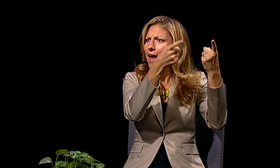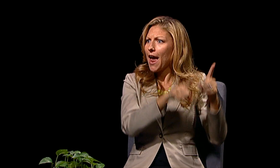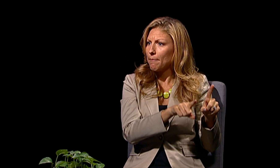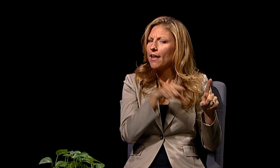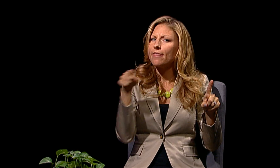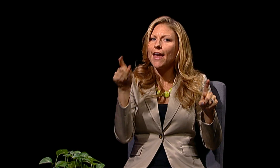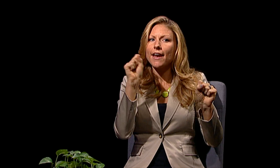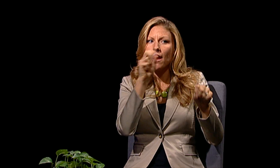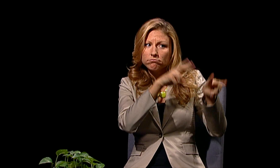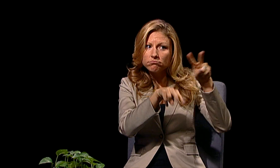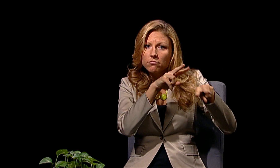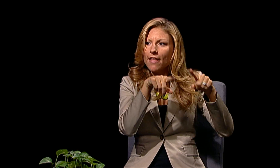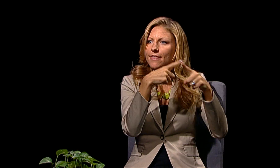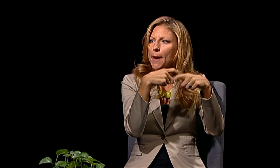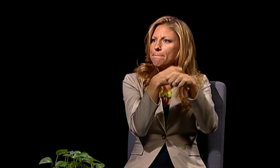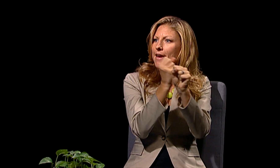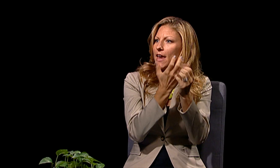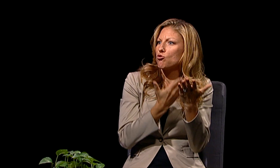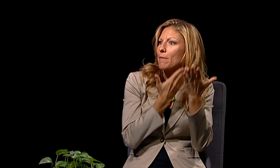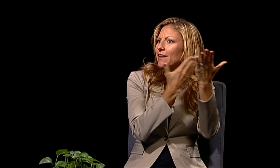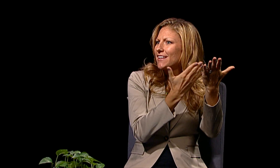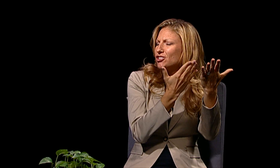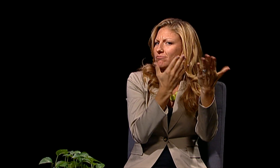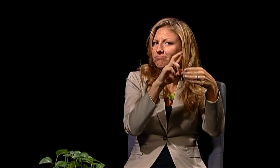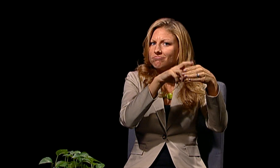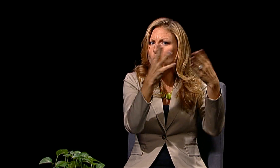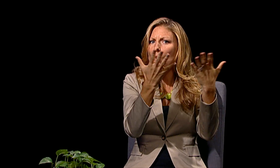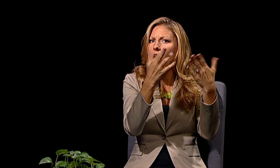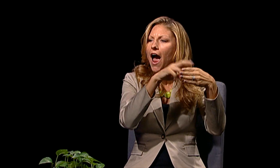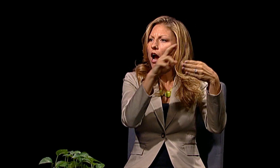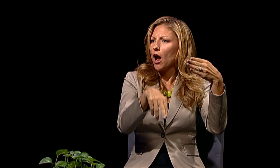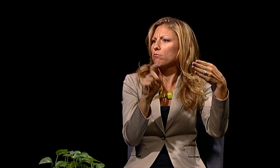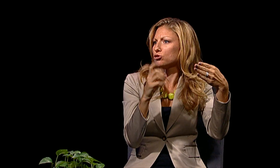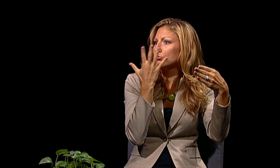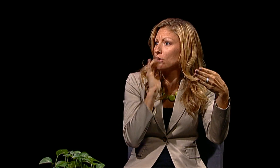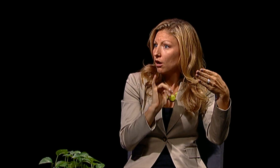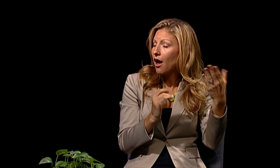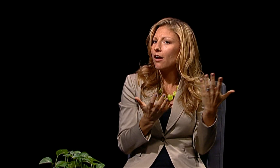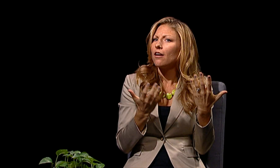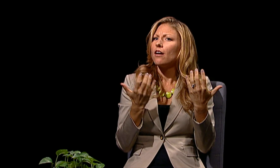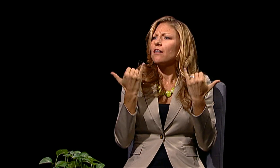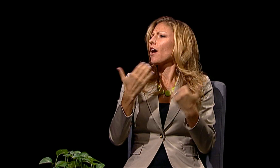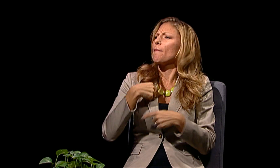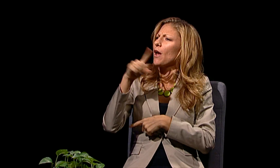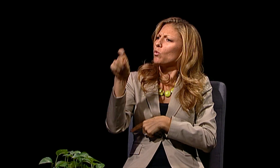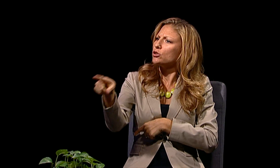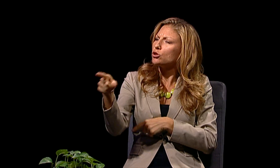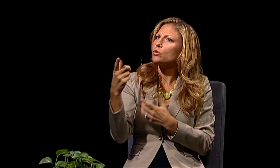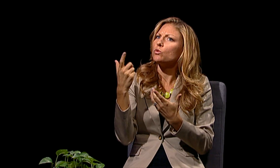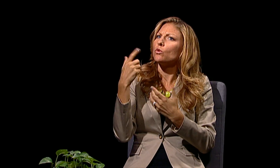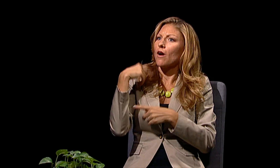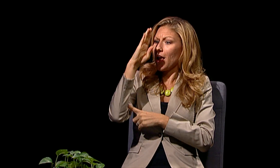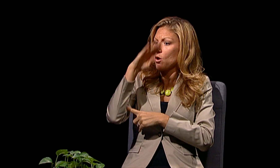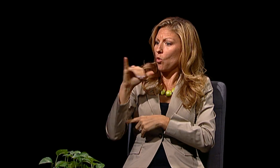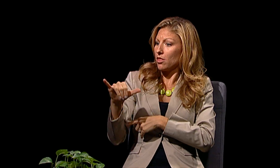IN INTERNAL AFFAIRS WHEN THERE'S AN INCIDENT THAT HAPPENS. CORRECT. AND THEY CAN MAKE RECOMMENDATIONS FOR RESULTS AND THAT SORT OF THING.